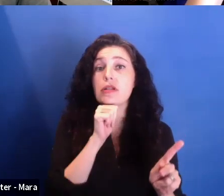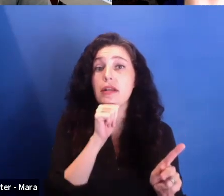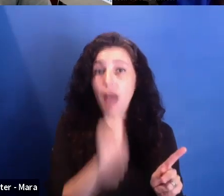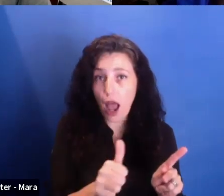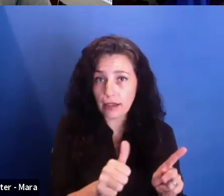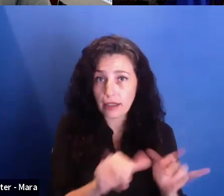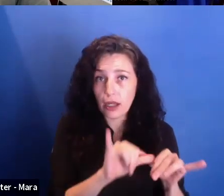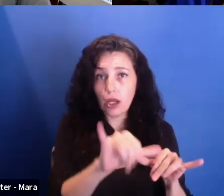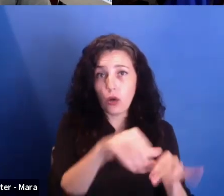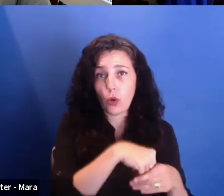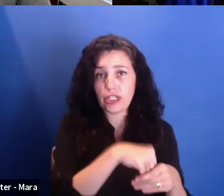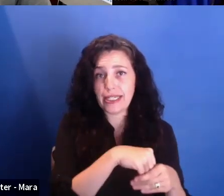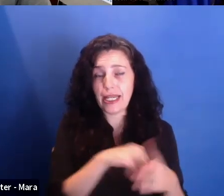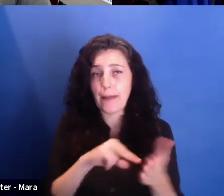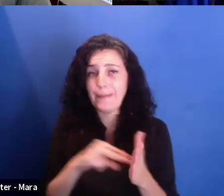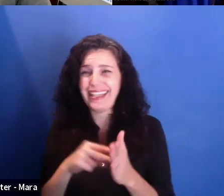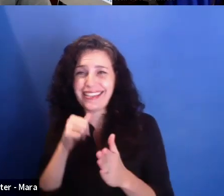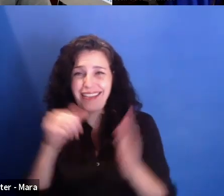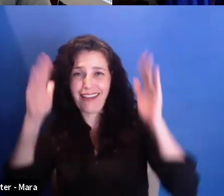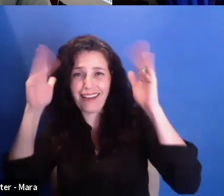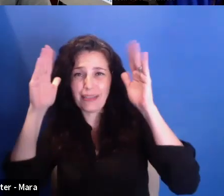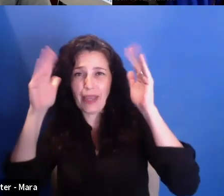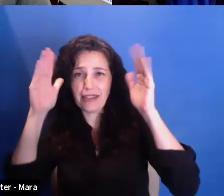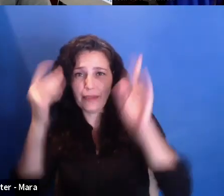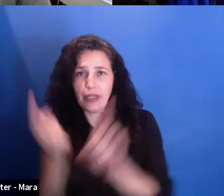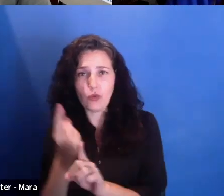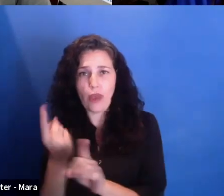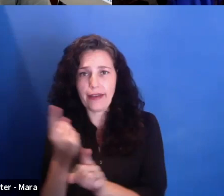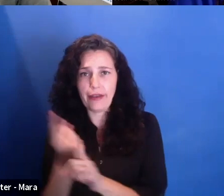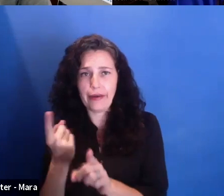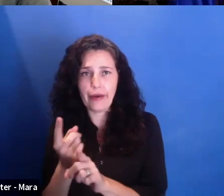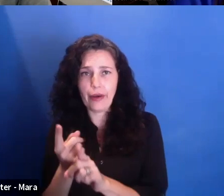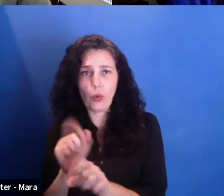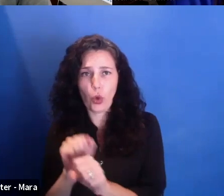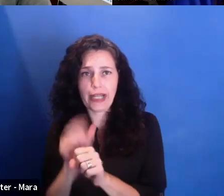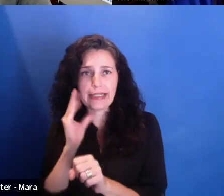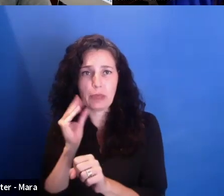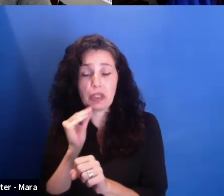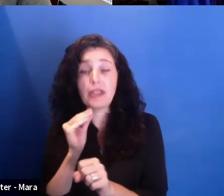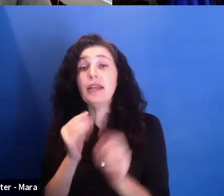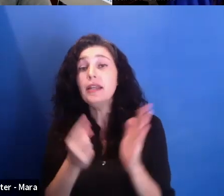part of a normal work experience to have a quarantine. There will be times when performers do have to quarantine,